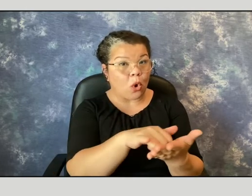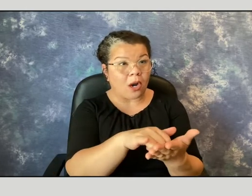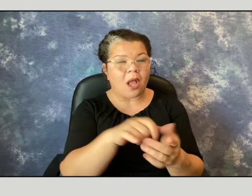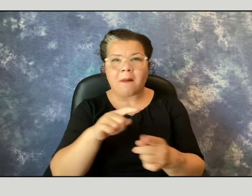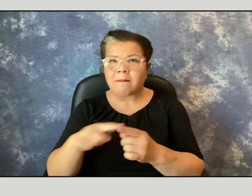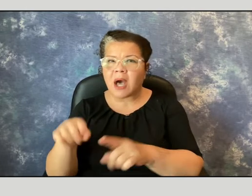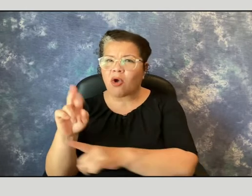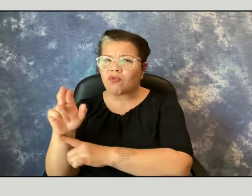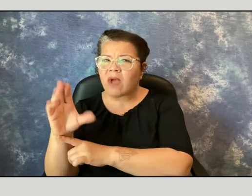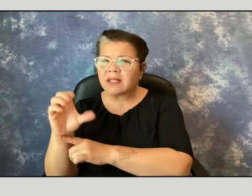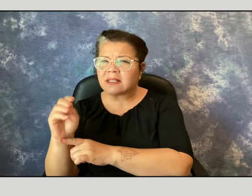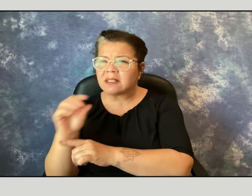at the same time.